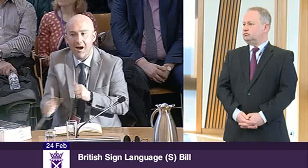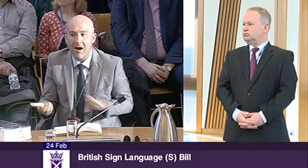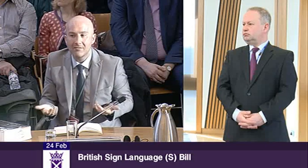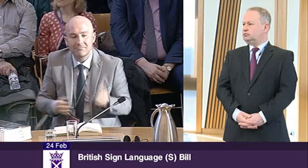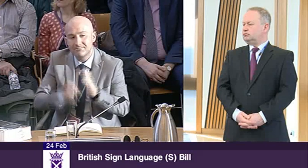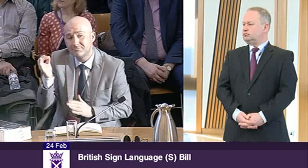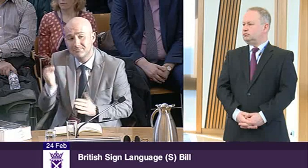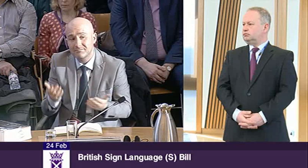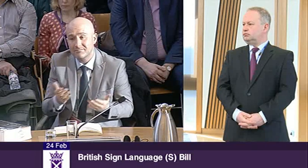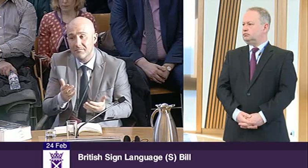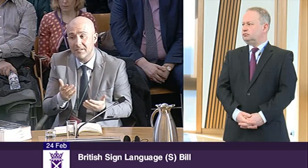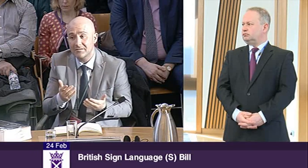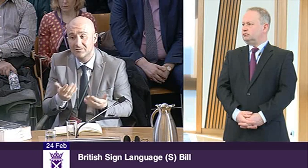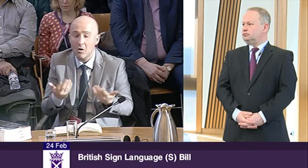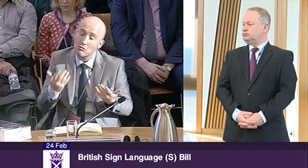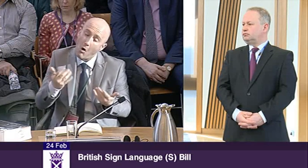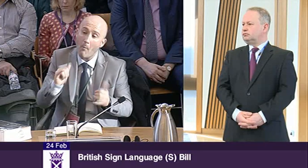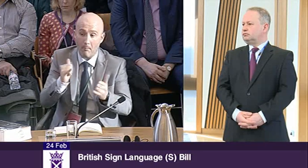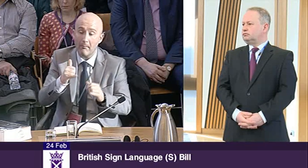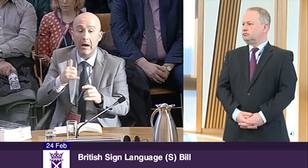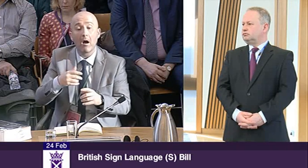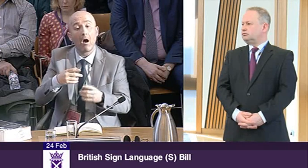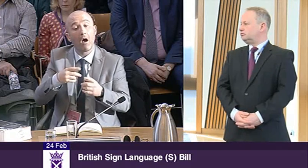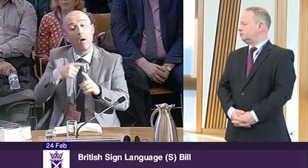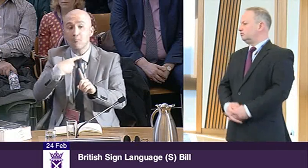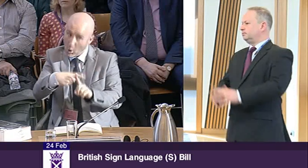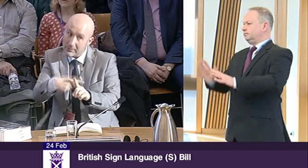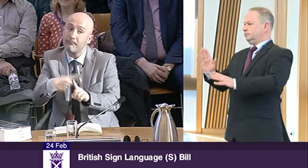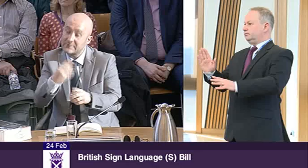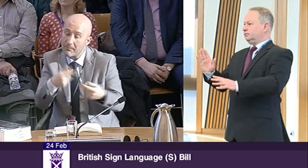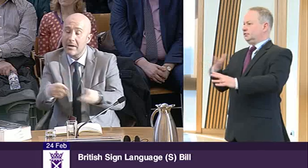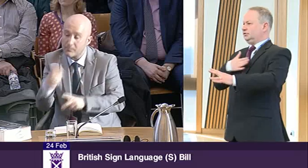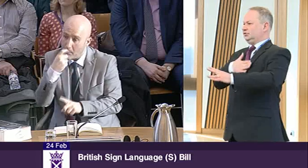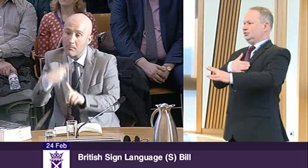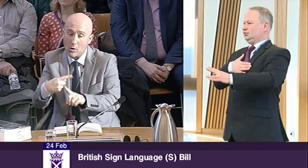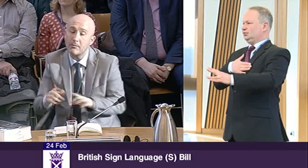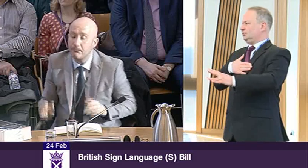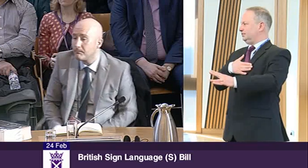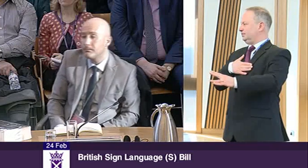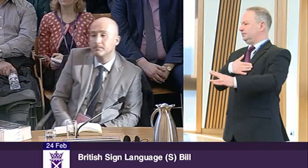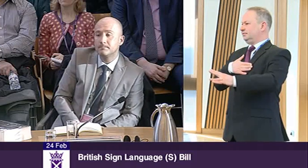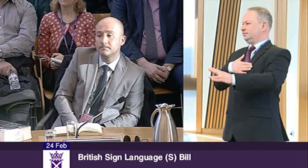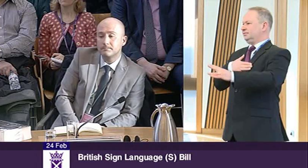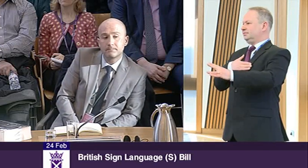choice that could help them to access services. The bill could be very positive for other